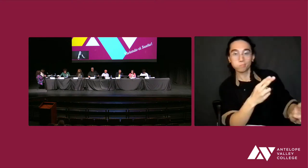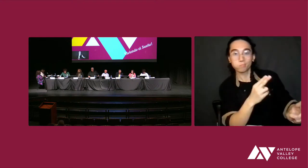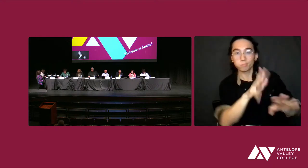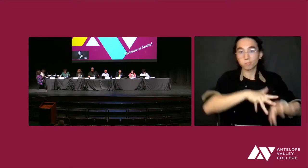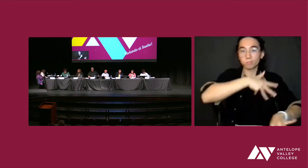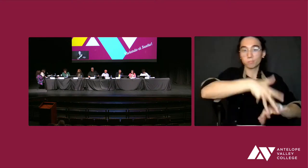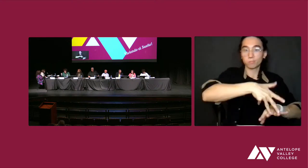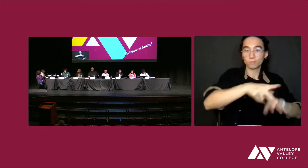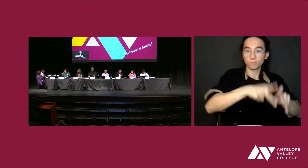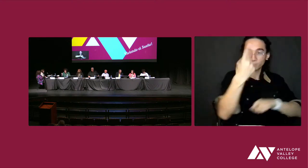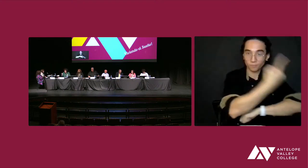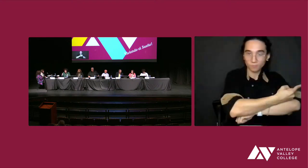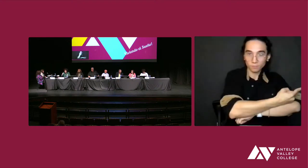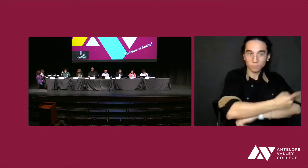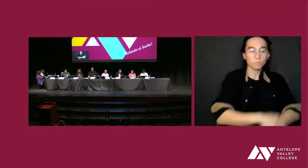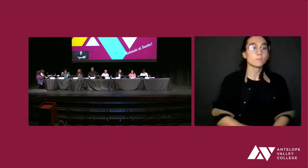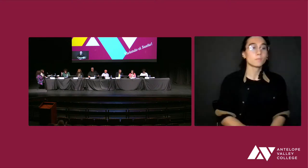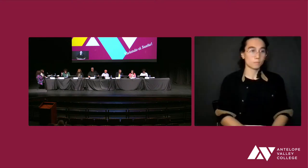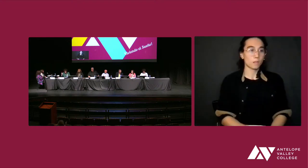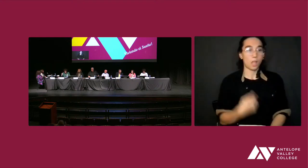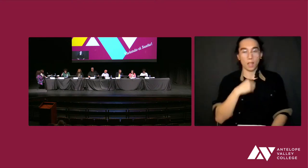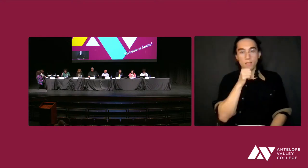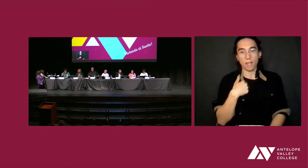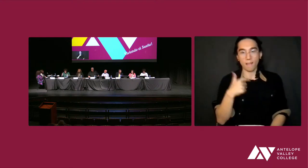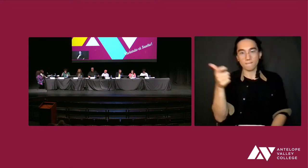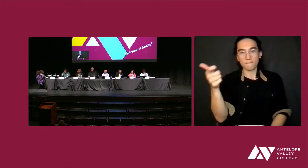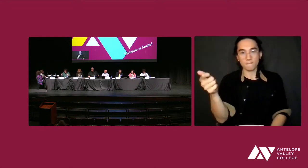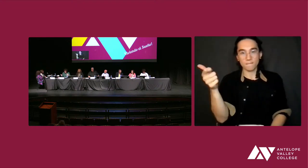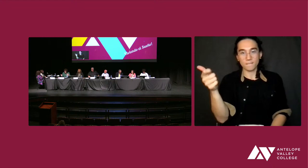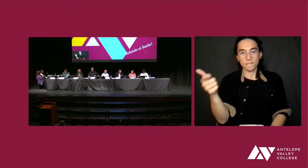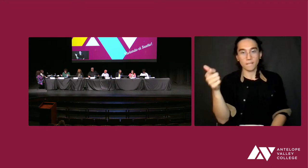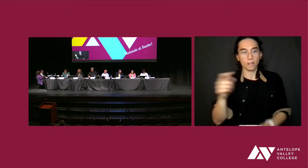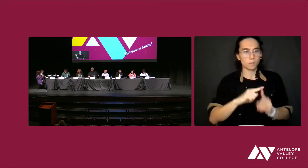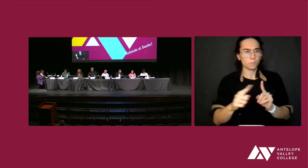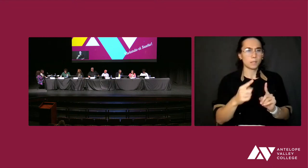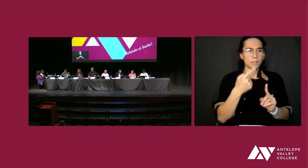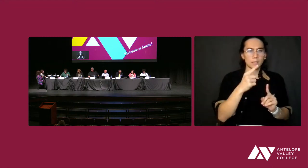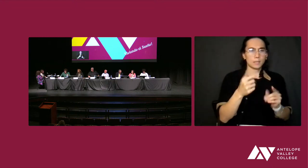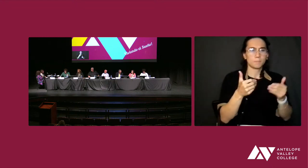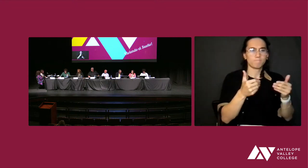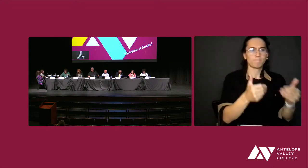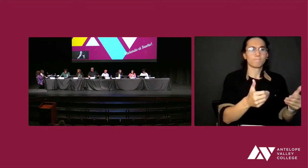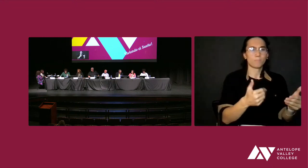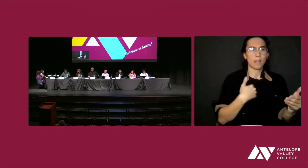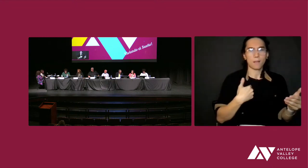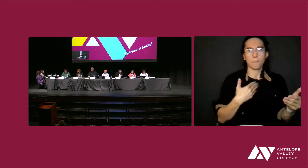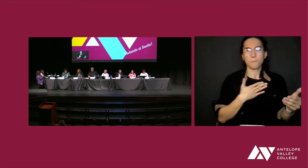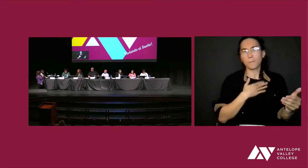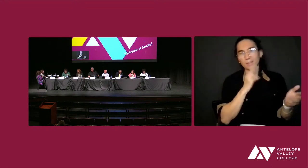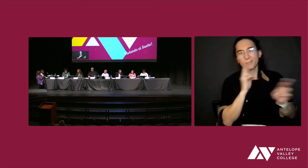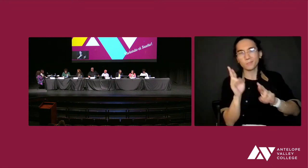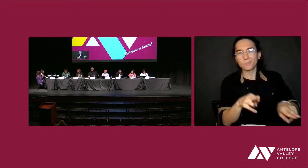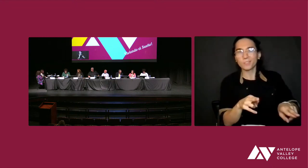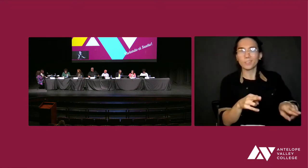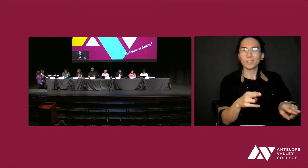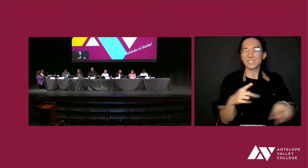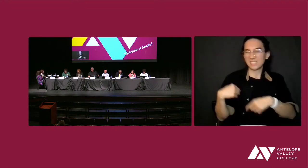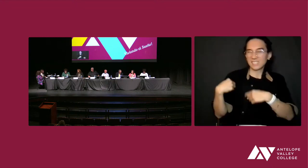We could go ahead. I don't have the clicker, so please go ahead. My report will take a little bit of a different shape tonight. I wanted to share out with the board and with